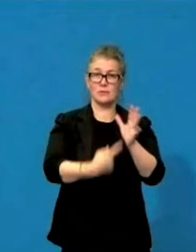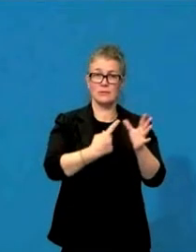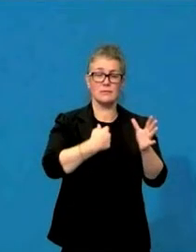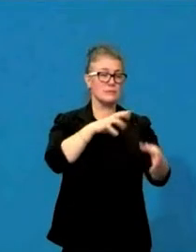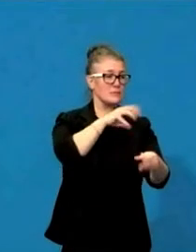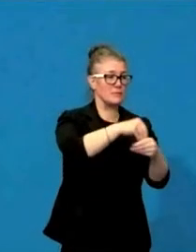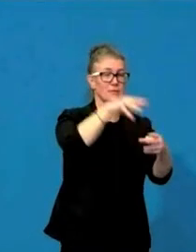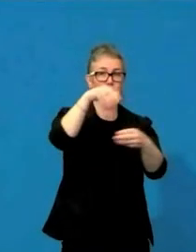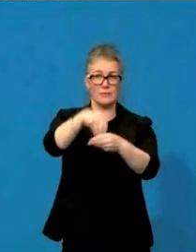development program was around.